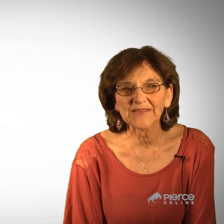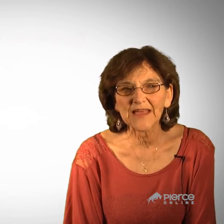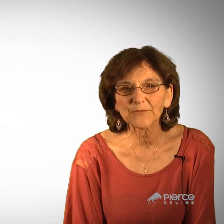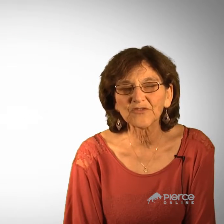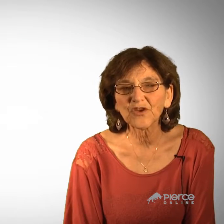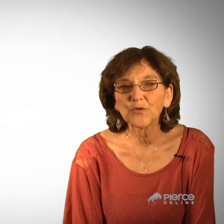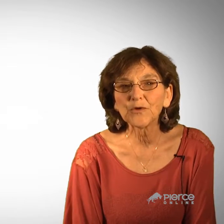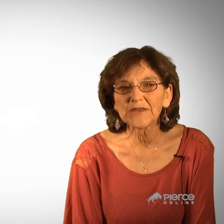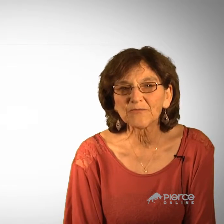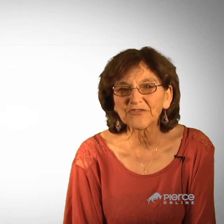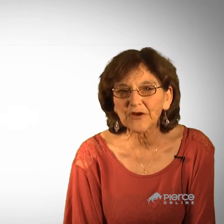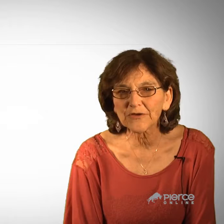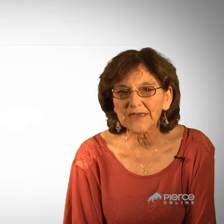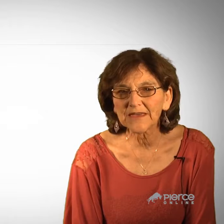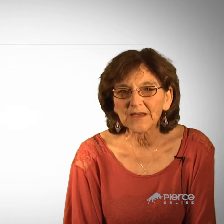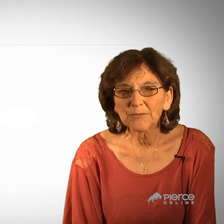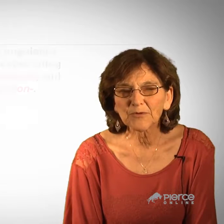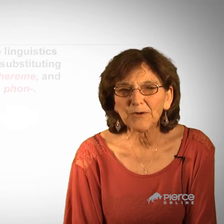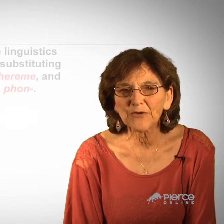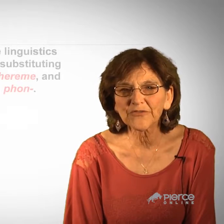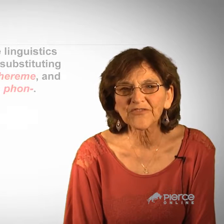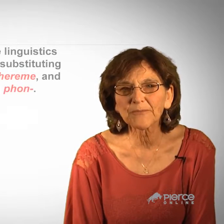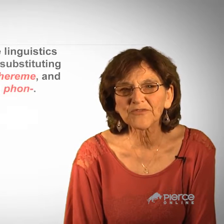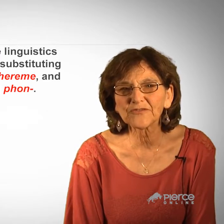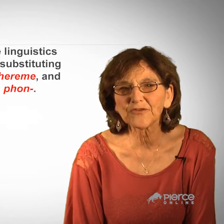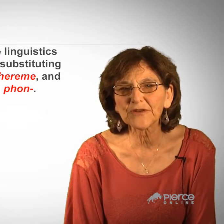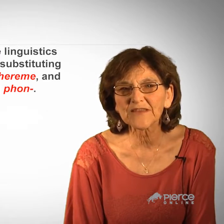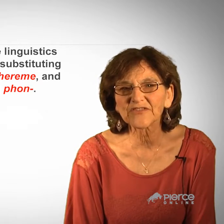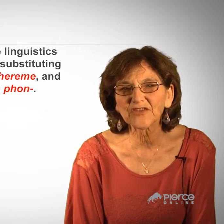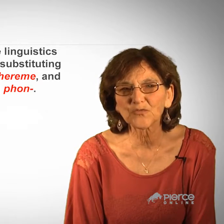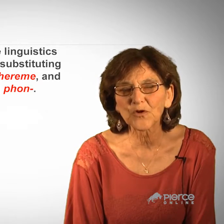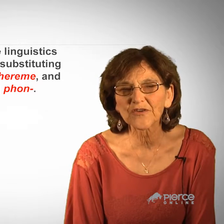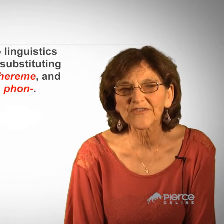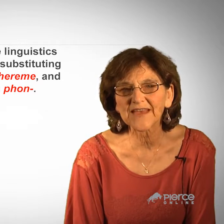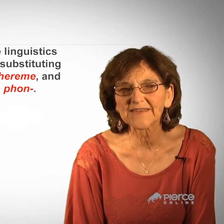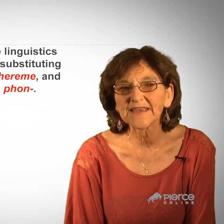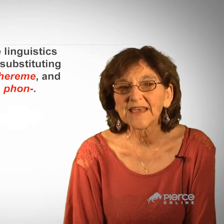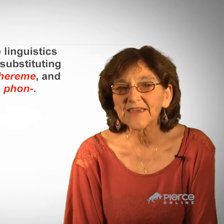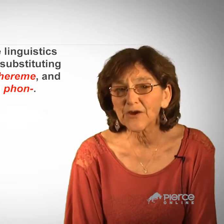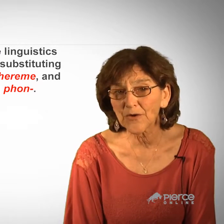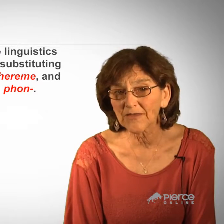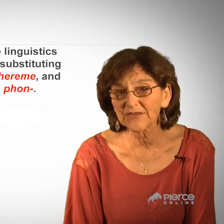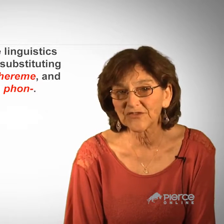language, William Stokoe, proposed substituting such words as cherology,